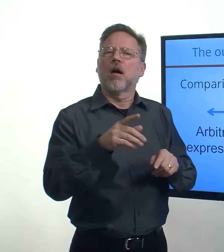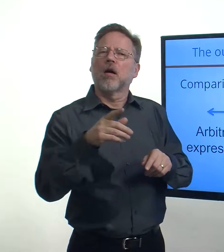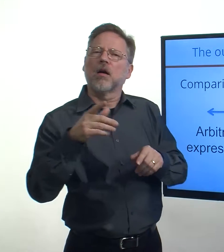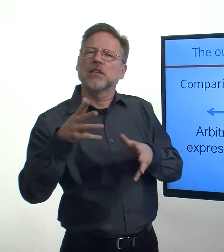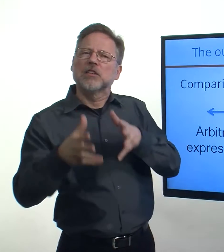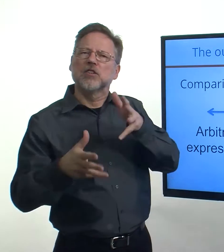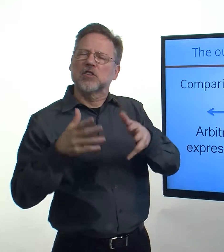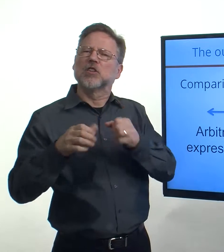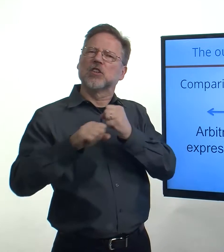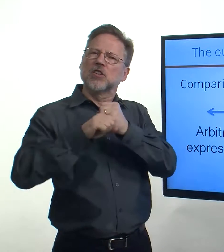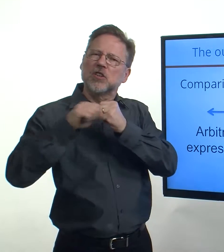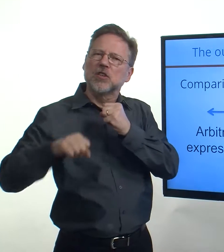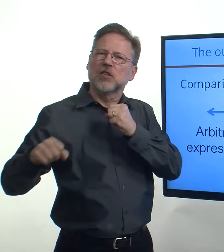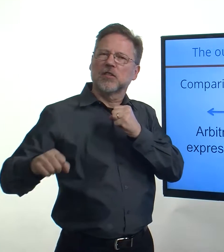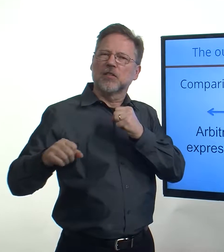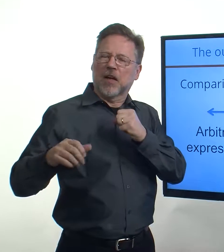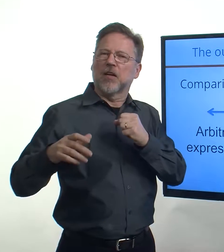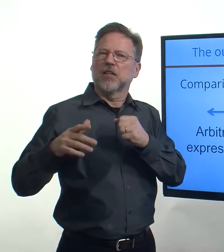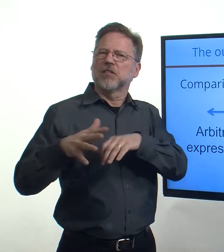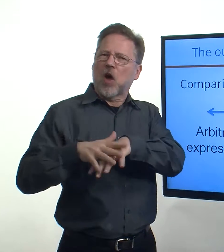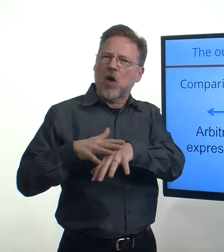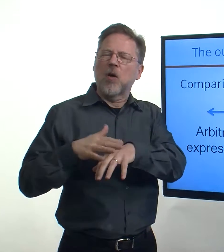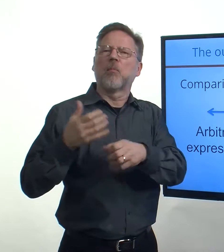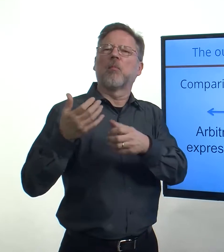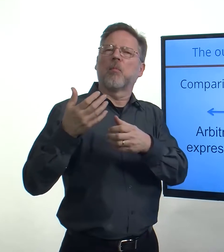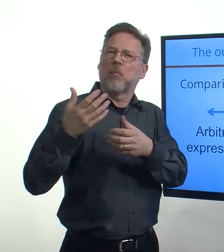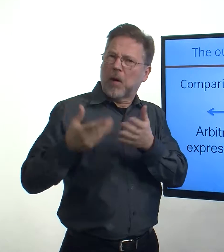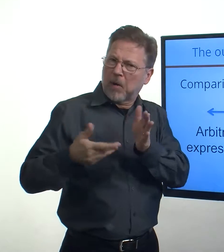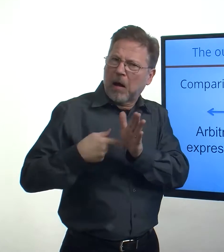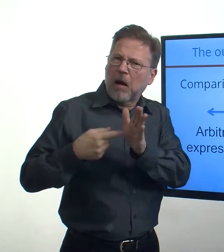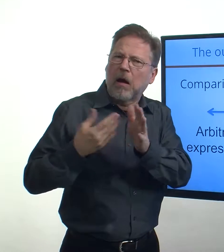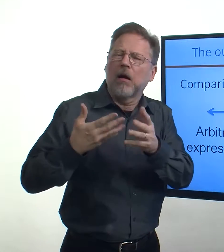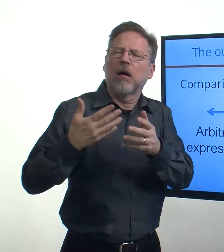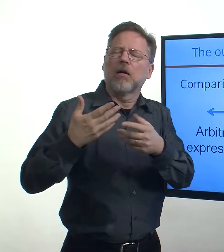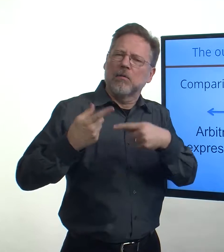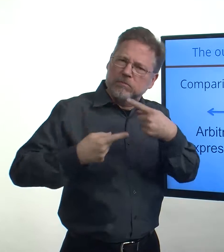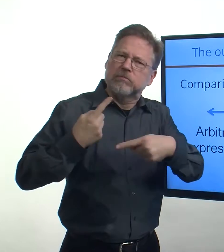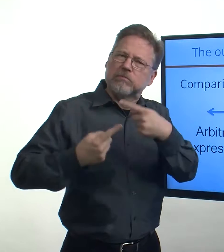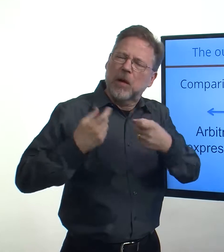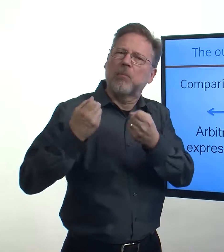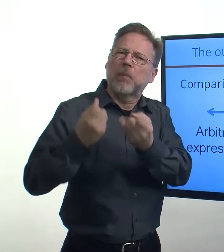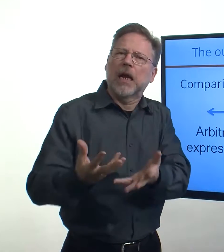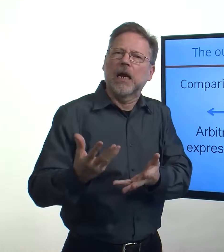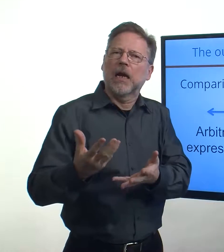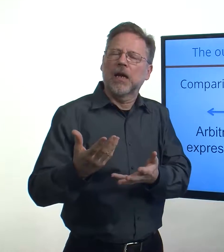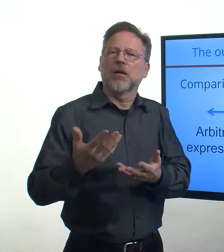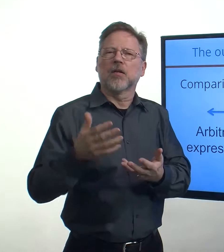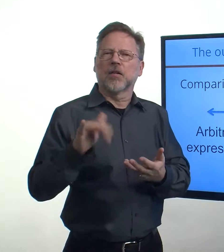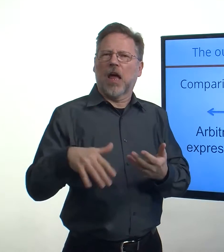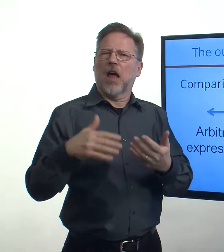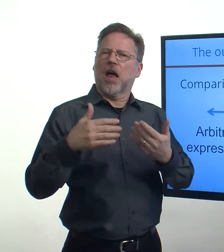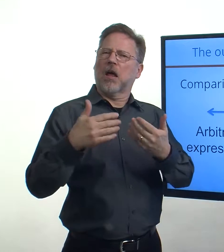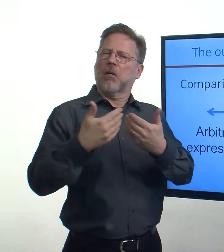gesturers took a longer time, were slow in their movements, and had to use many gestures.